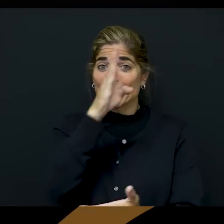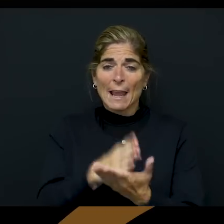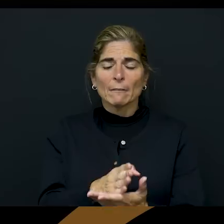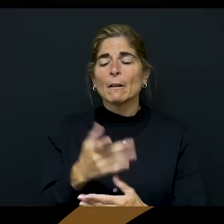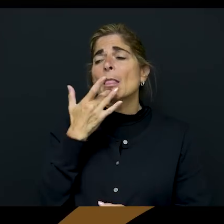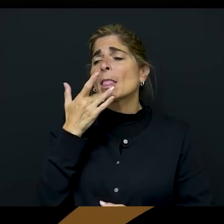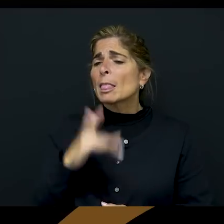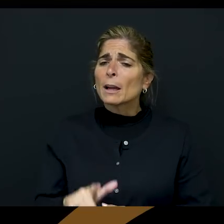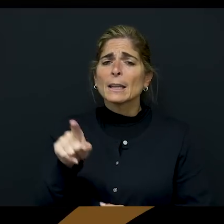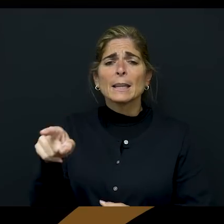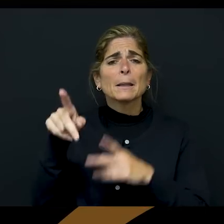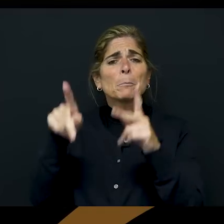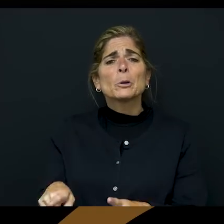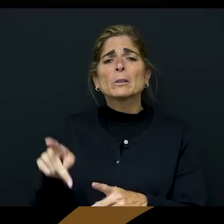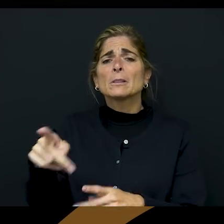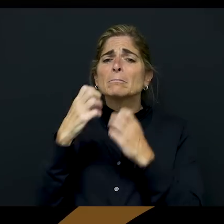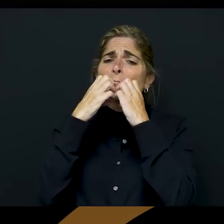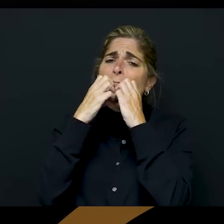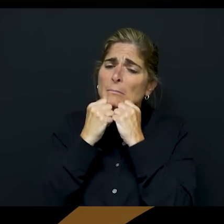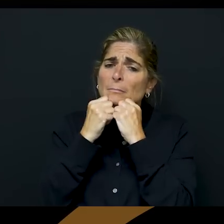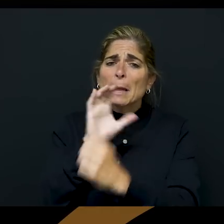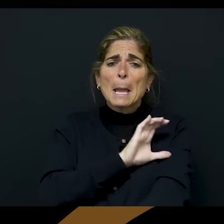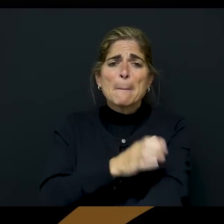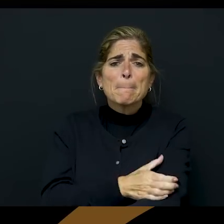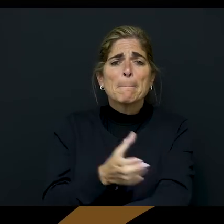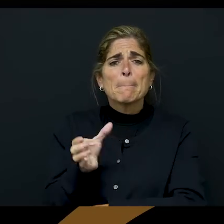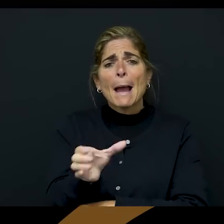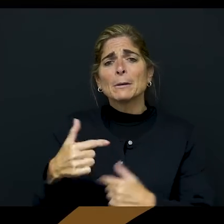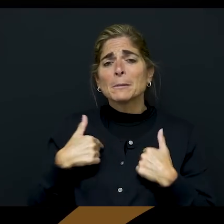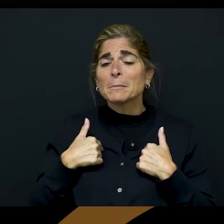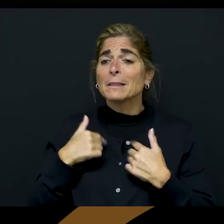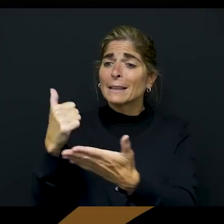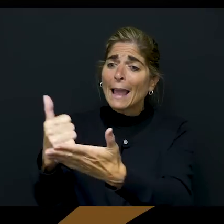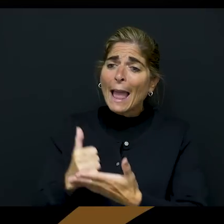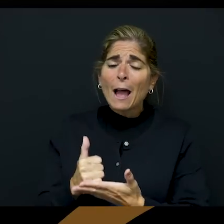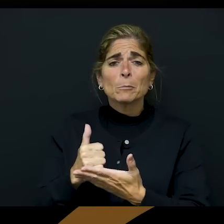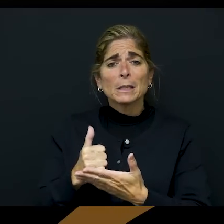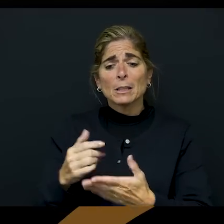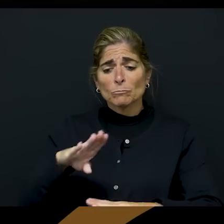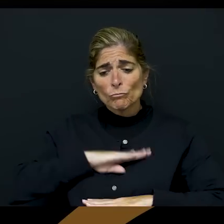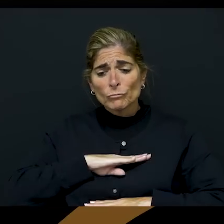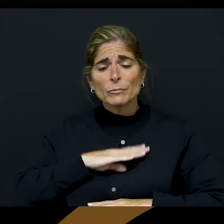I'm so lucky to share my life with someone who empowers and encourages me to have a rich and fulfilling, rewarding career.